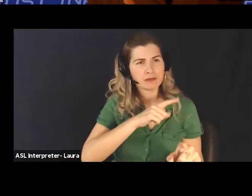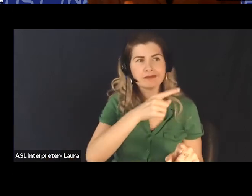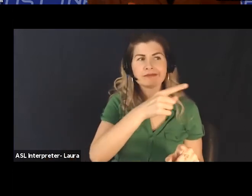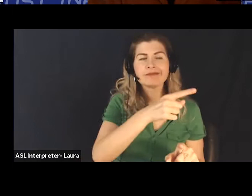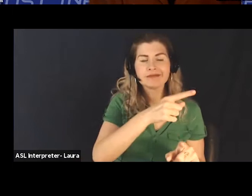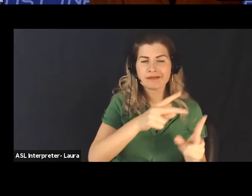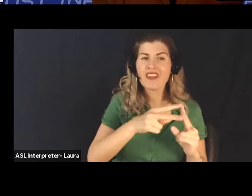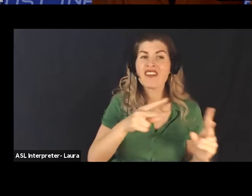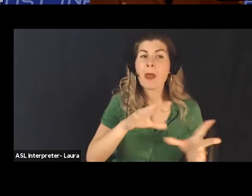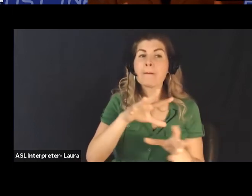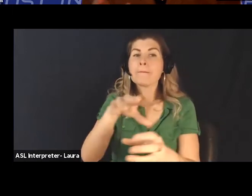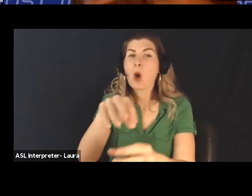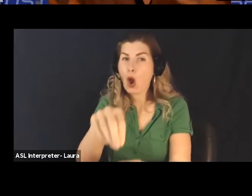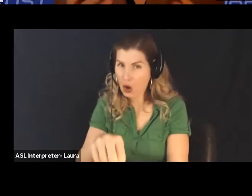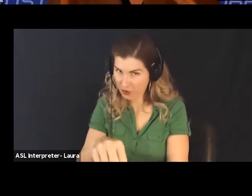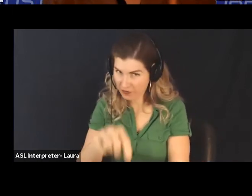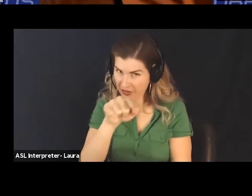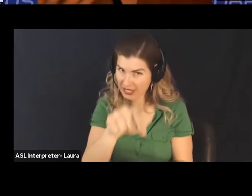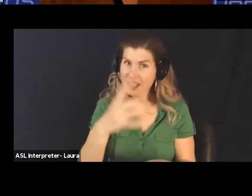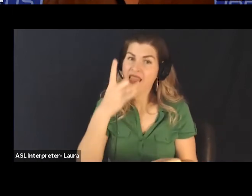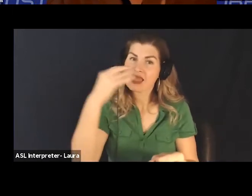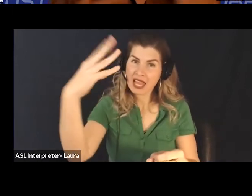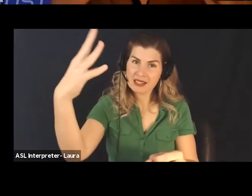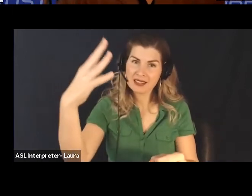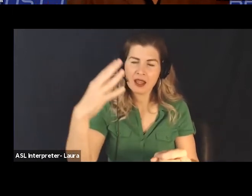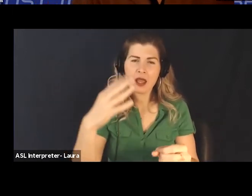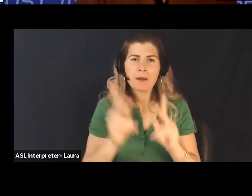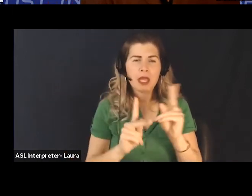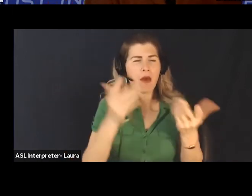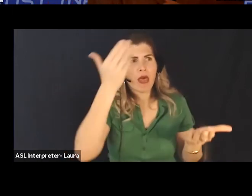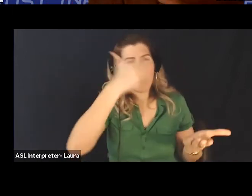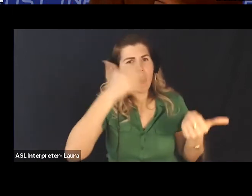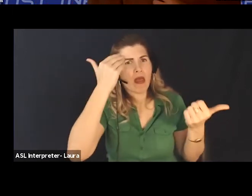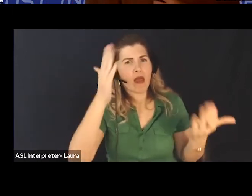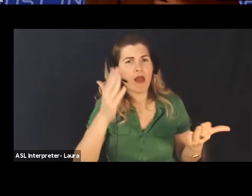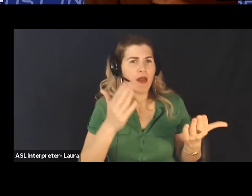publicly discussed before, because most of the meeting was actually a police captain answering questions.